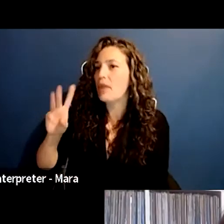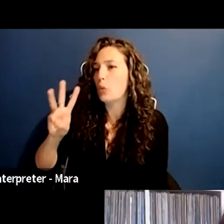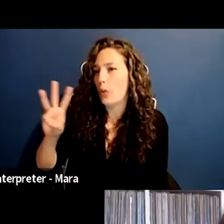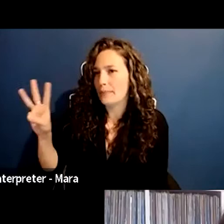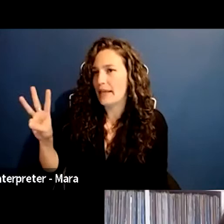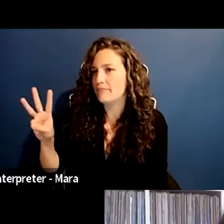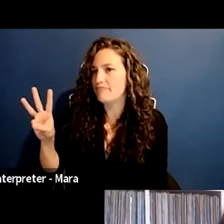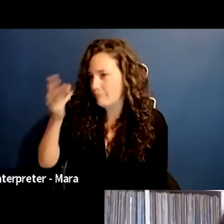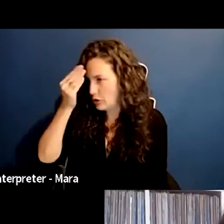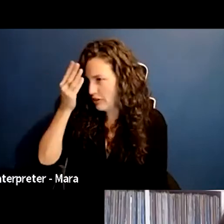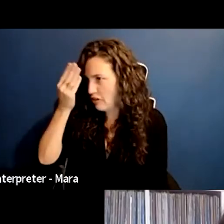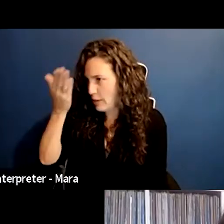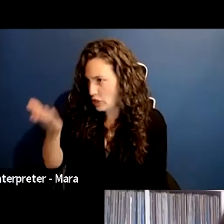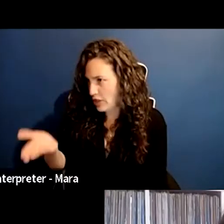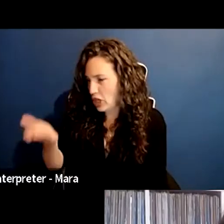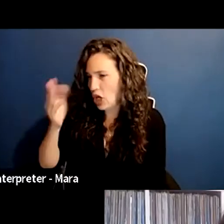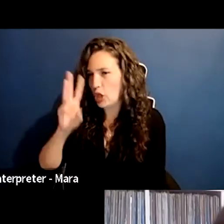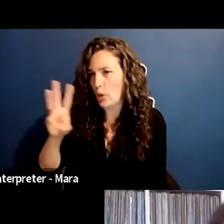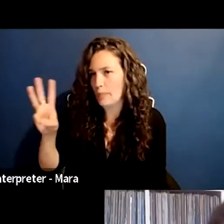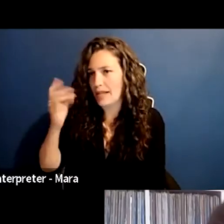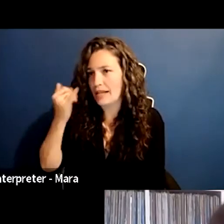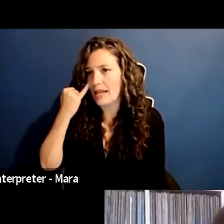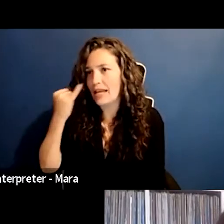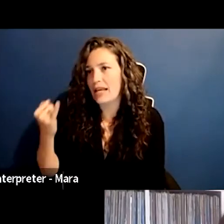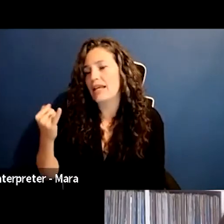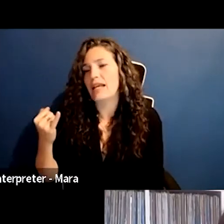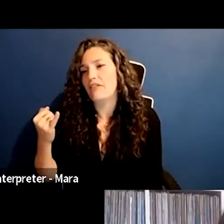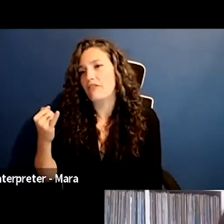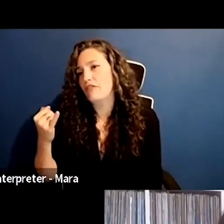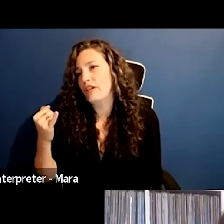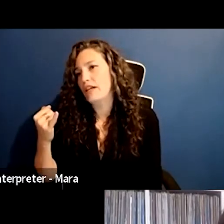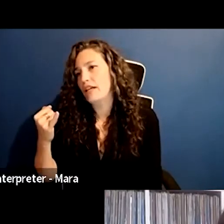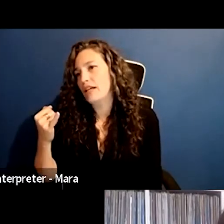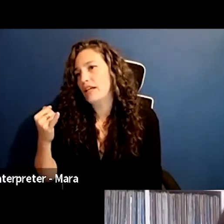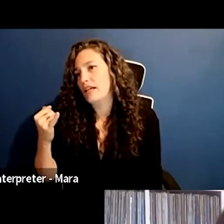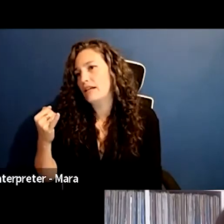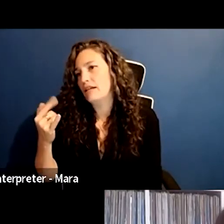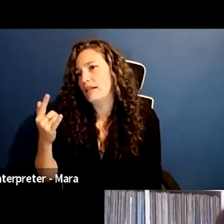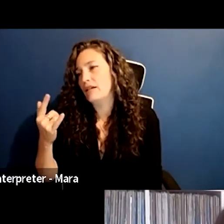We like to say, "If you need help, ask. If you can help, give."